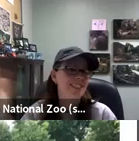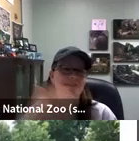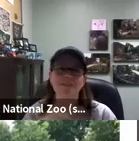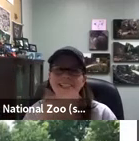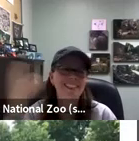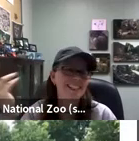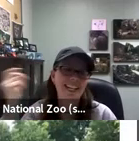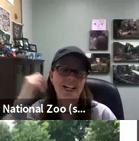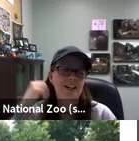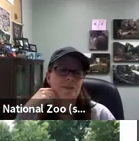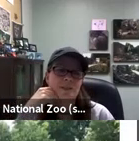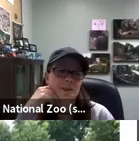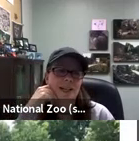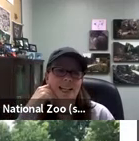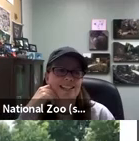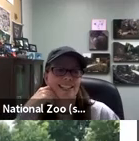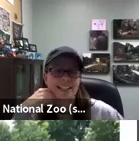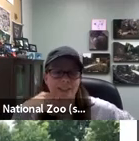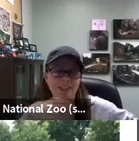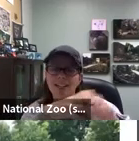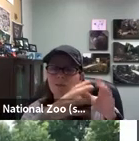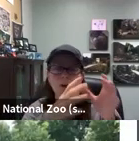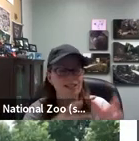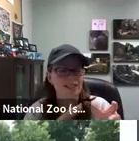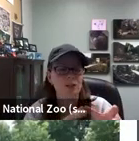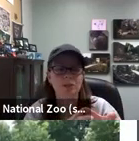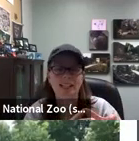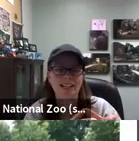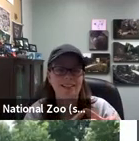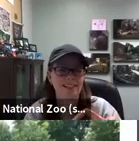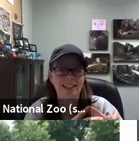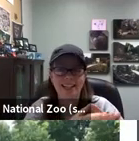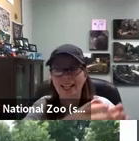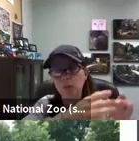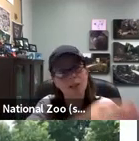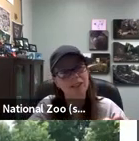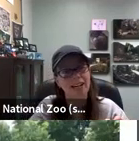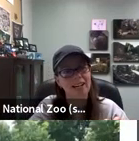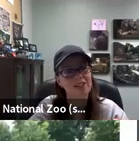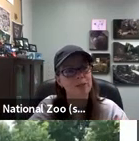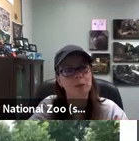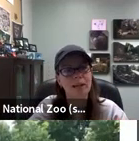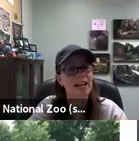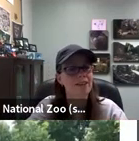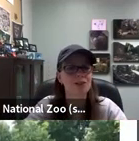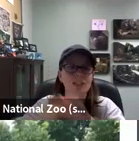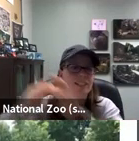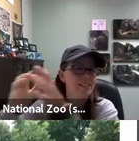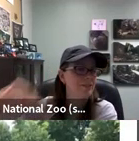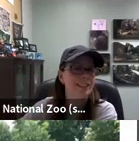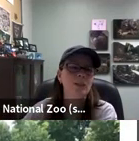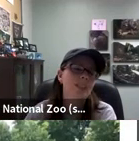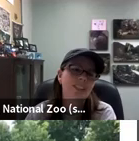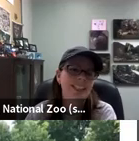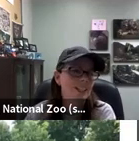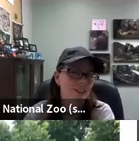different. You take care of them different ways, and even one single plant in one location will behave totally